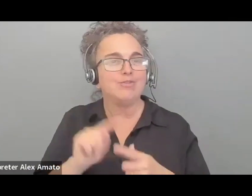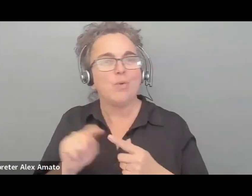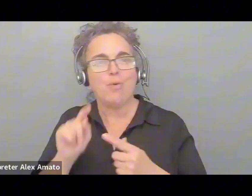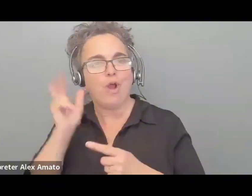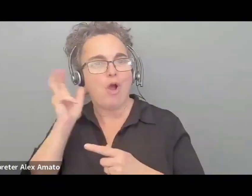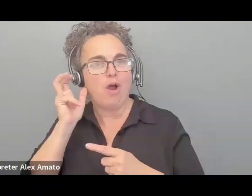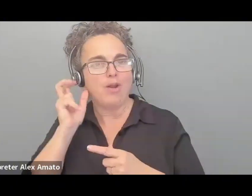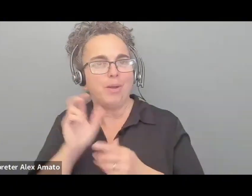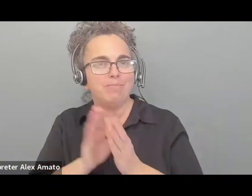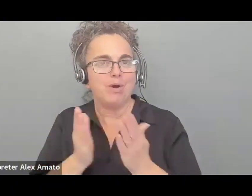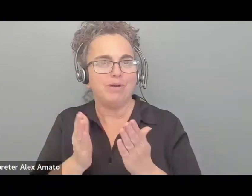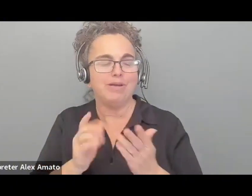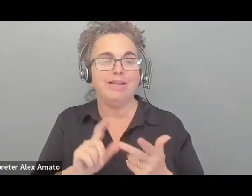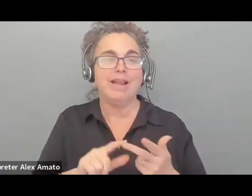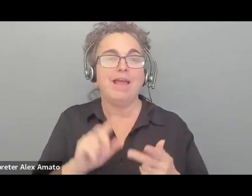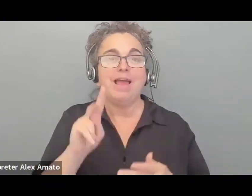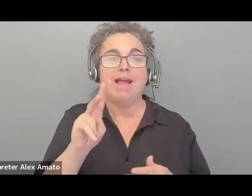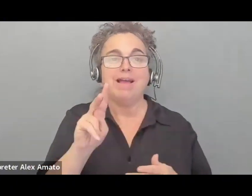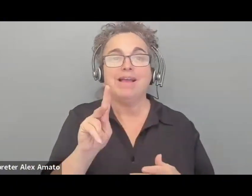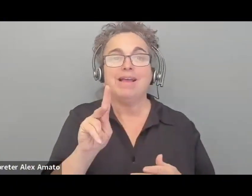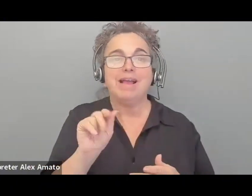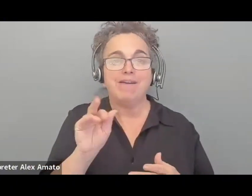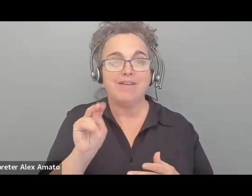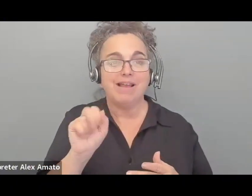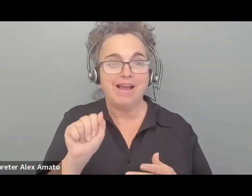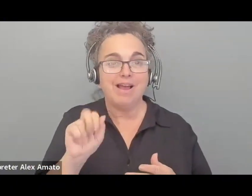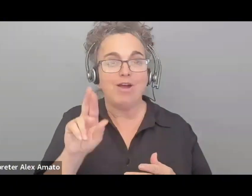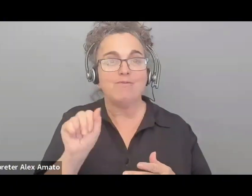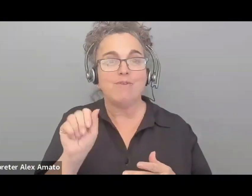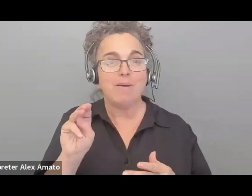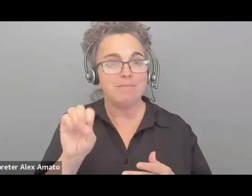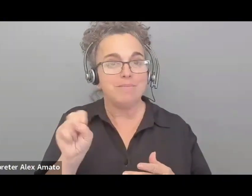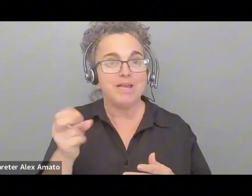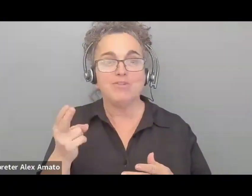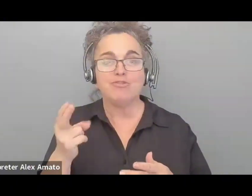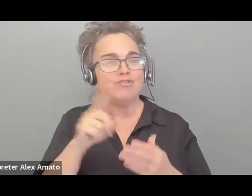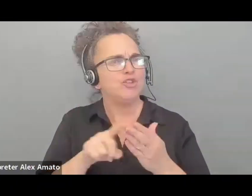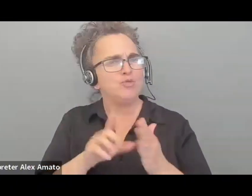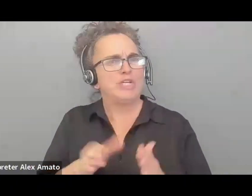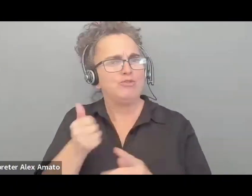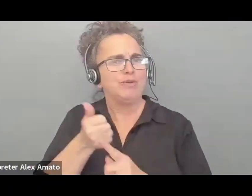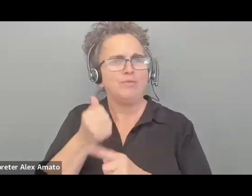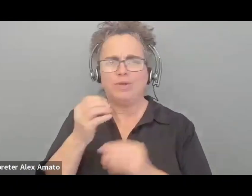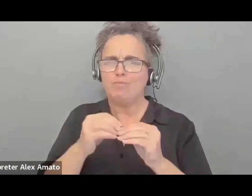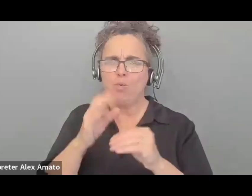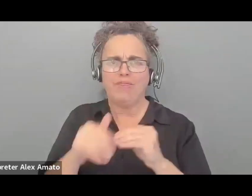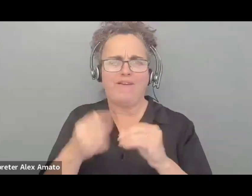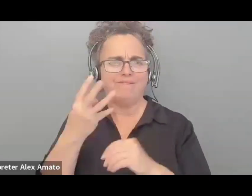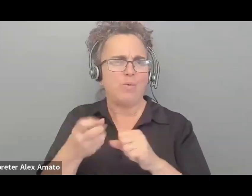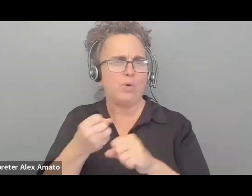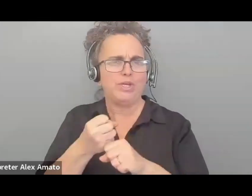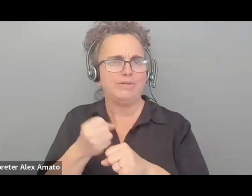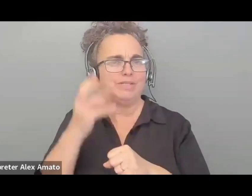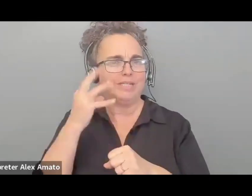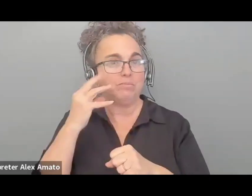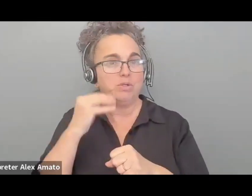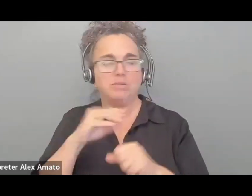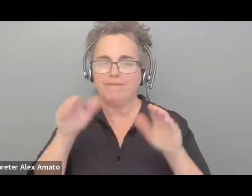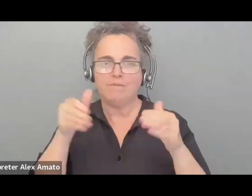Ramesh is a UX researcher with over four years experience specialized in inclusive research for accessibility